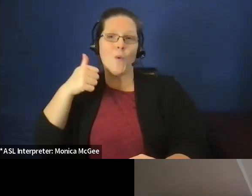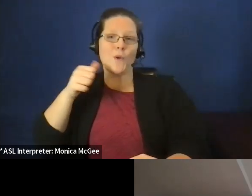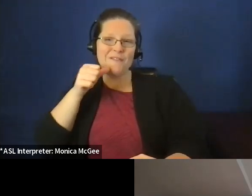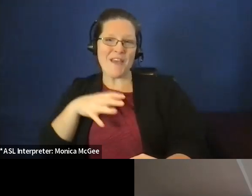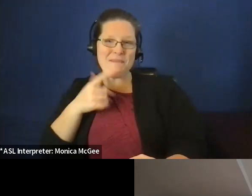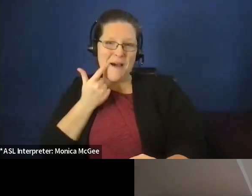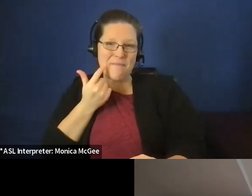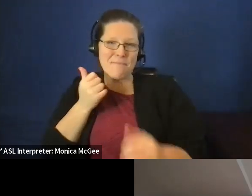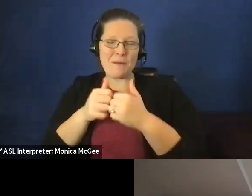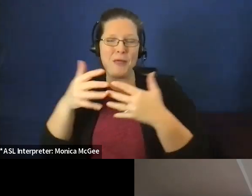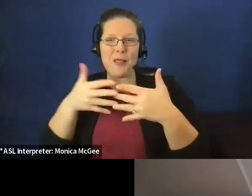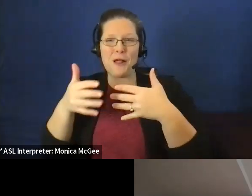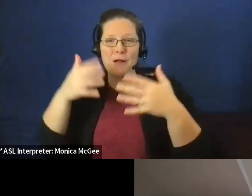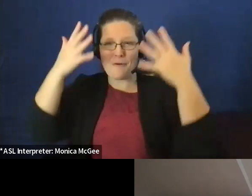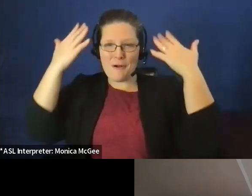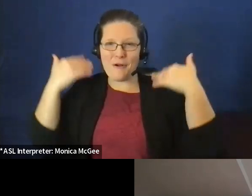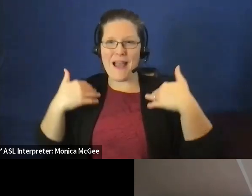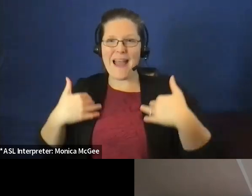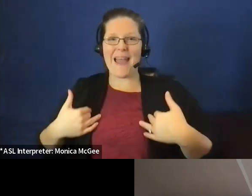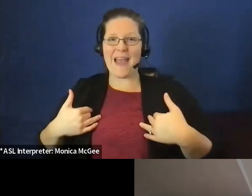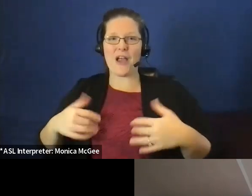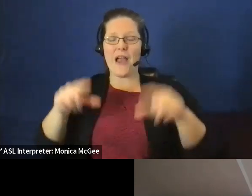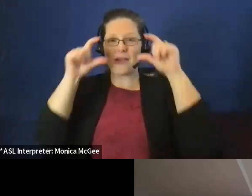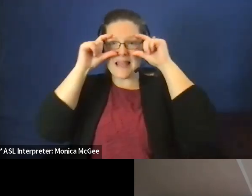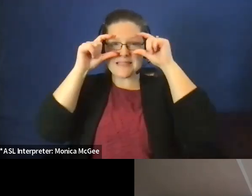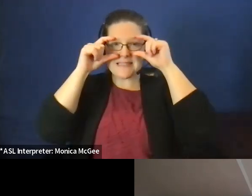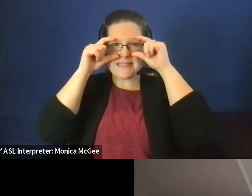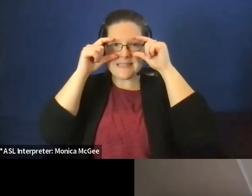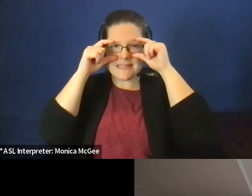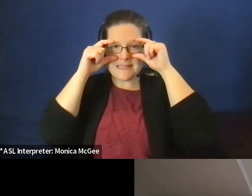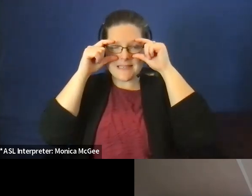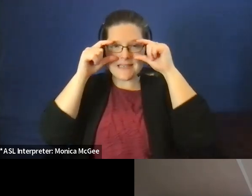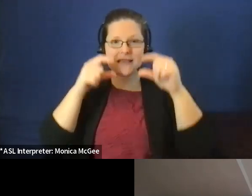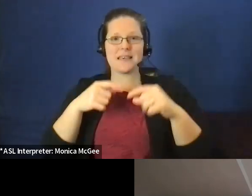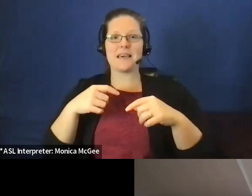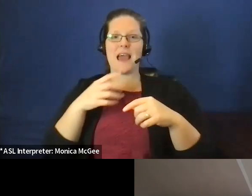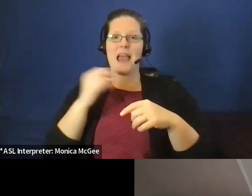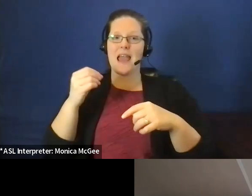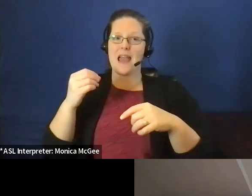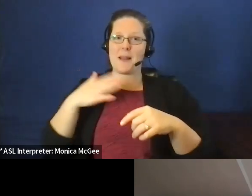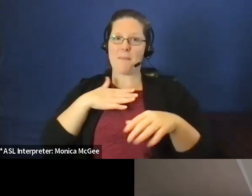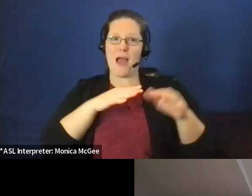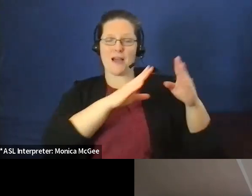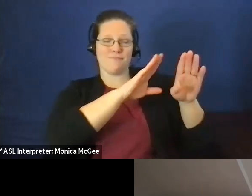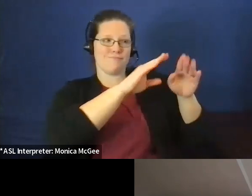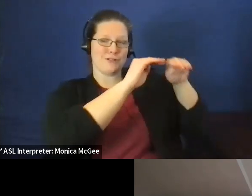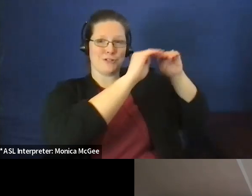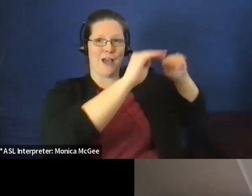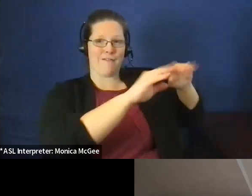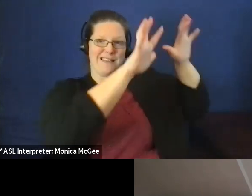Executive Director of the Florida